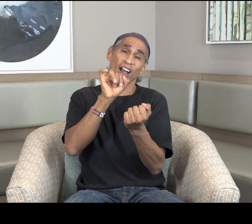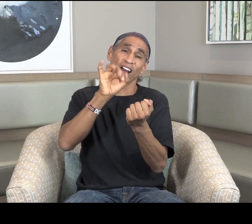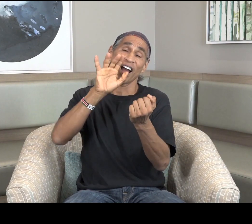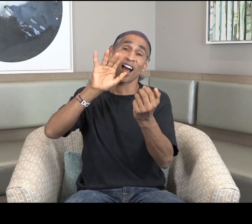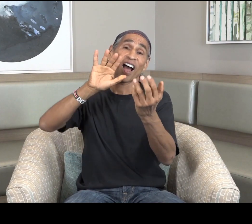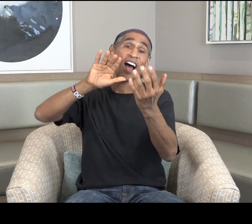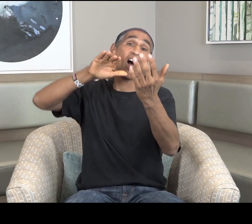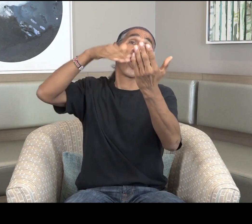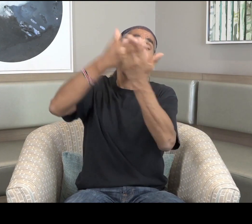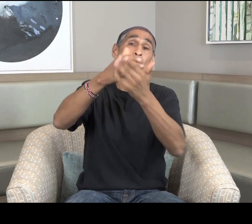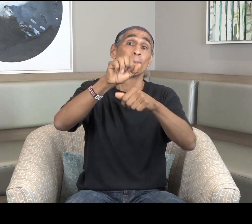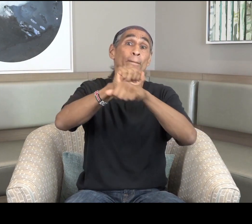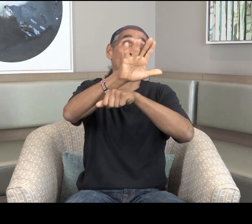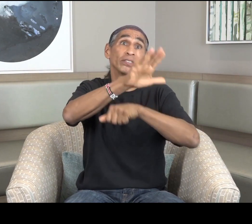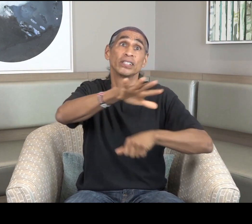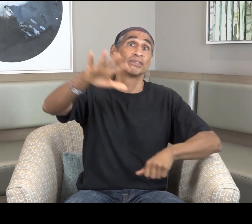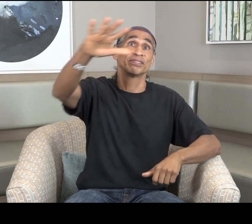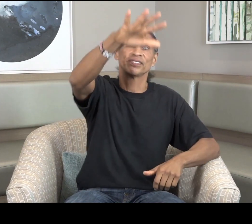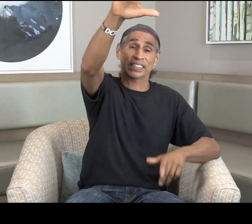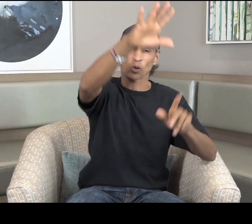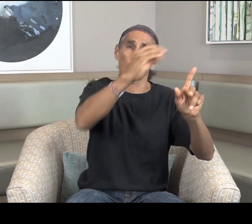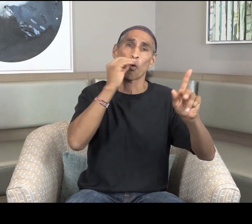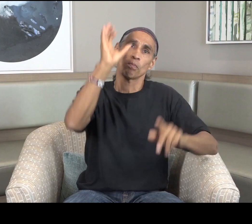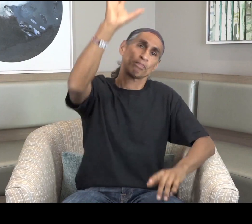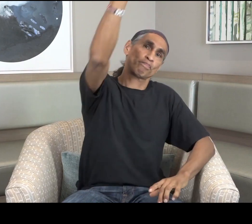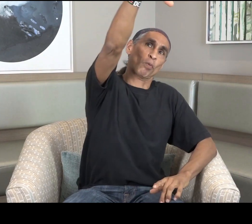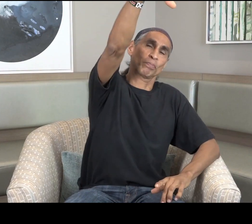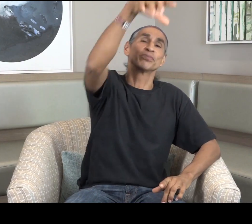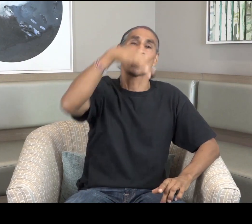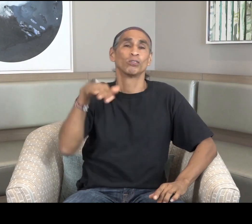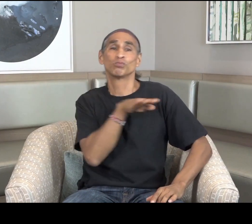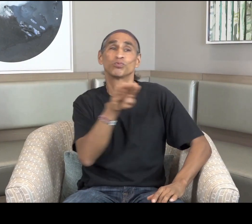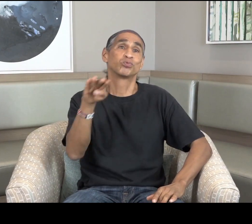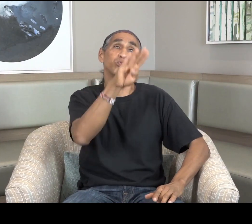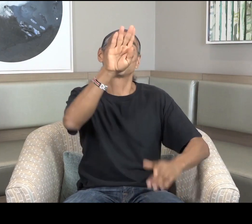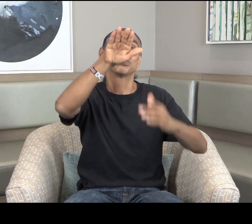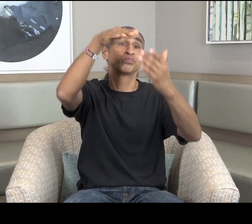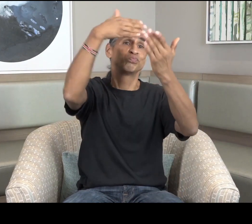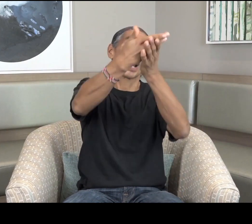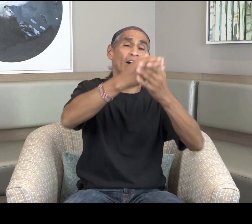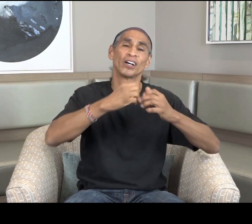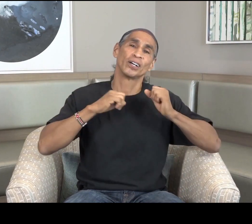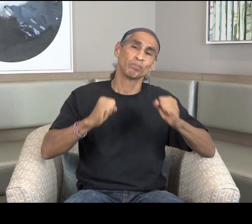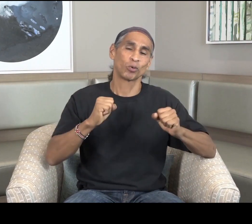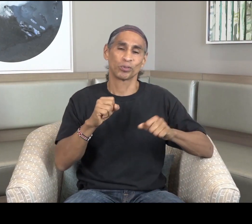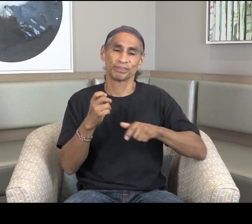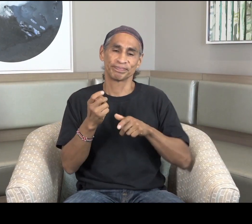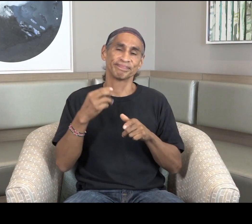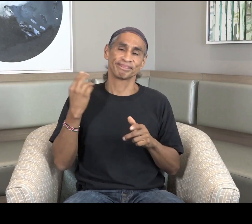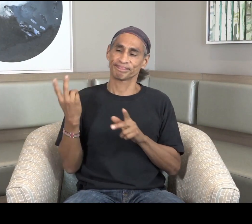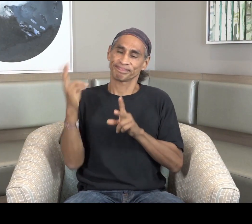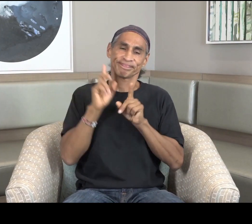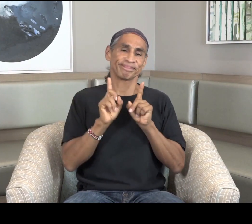so we’re like okay cool. And we drove, we get there and you know the areas situated on top of the hill.